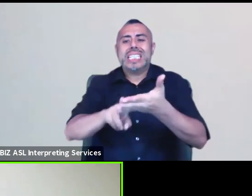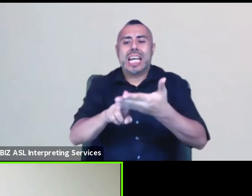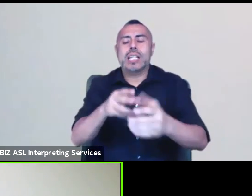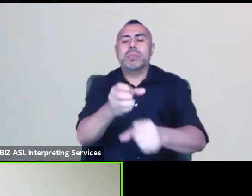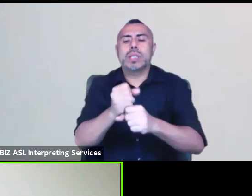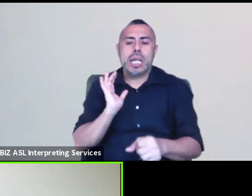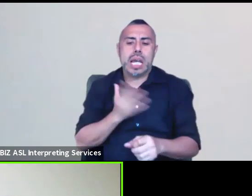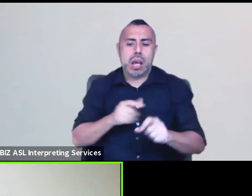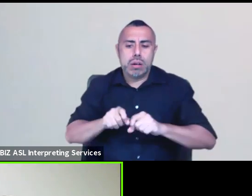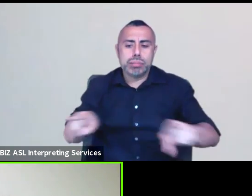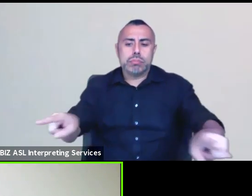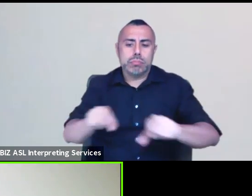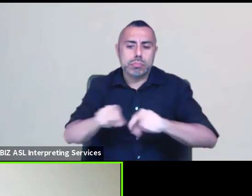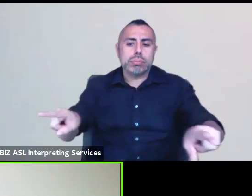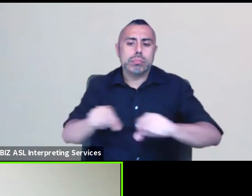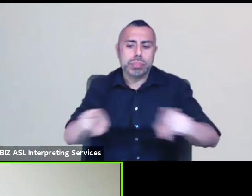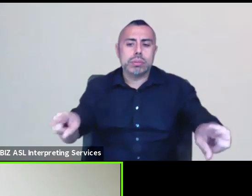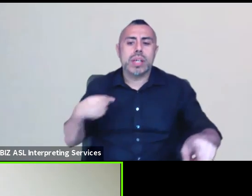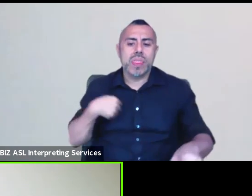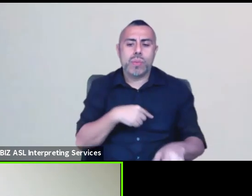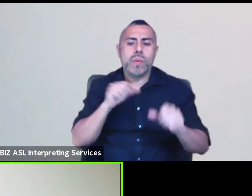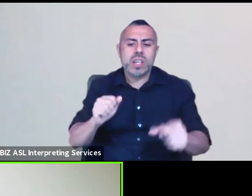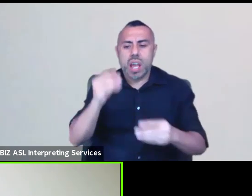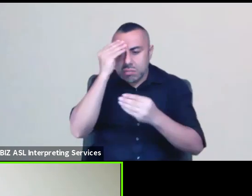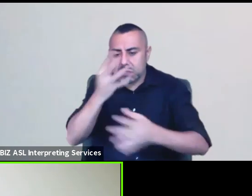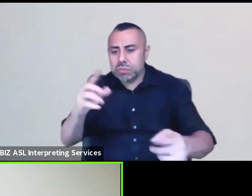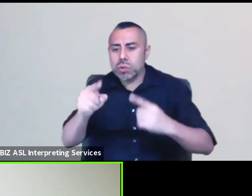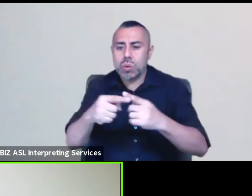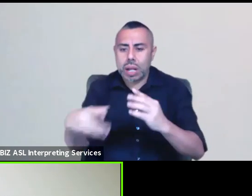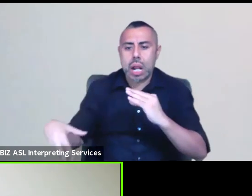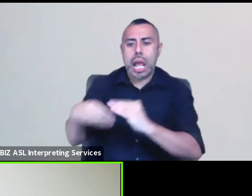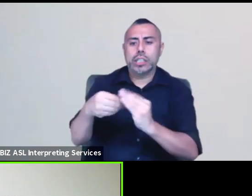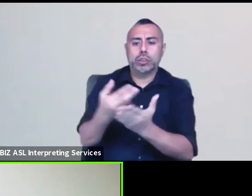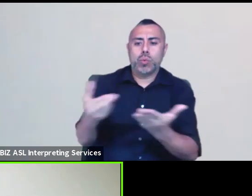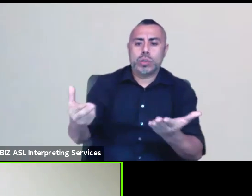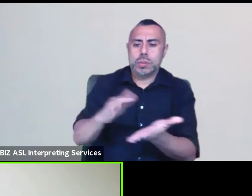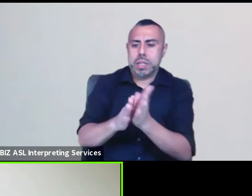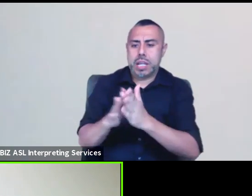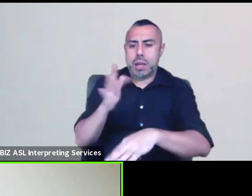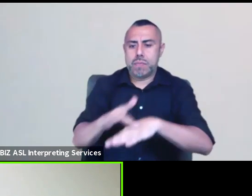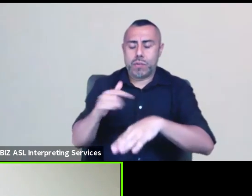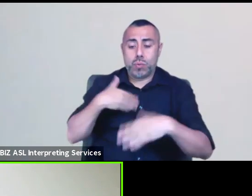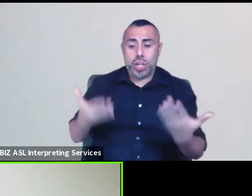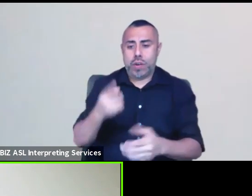so that we can notify you as additional resources become available. We're in this with you for the long haul,